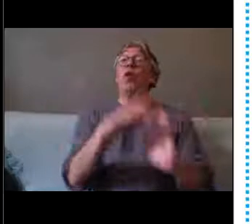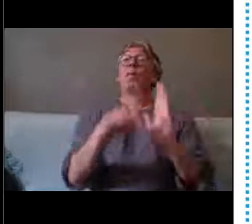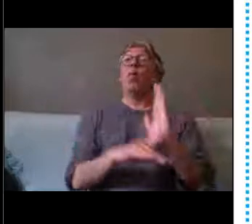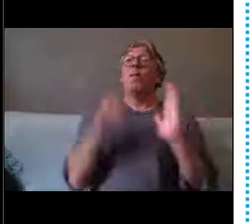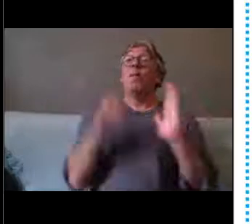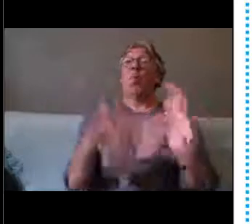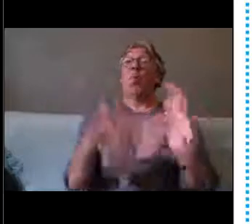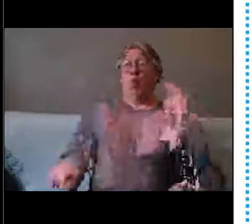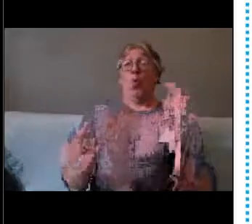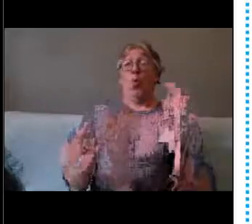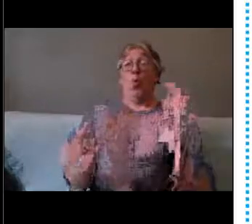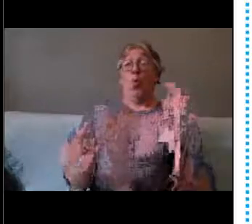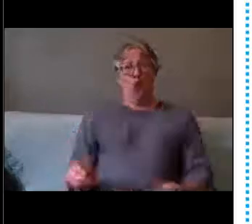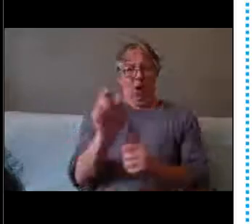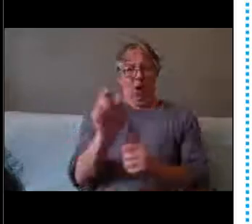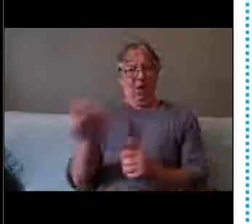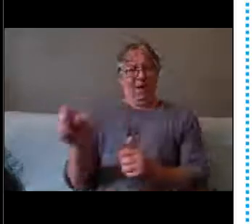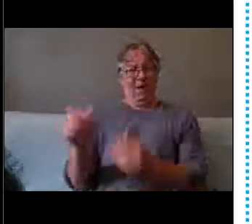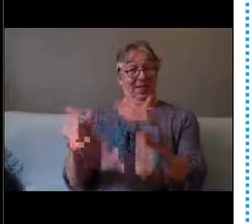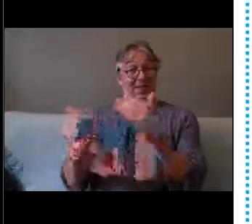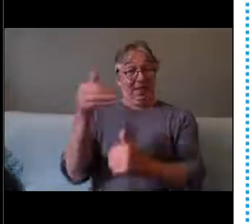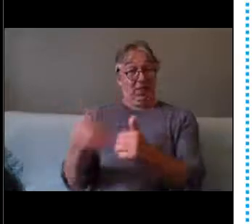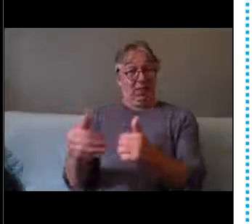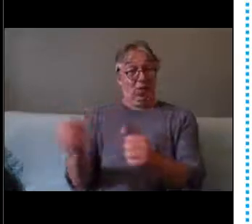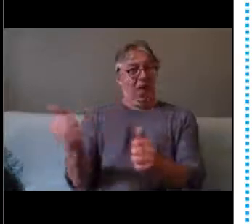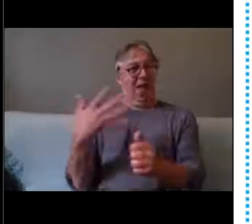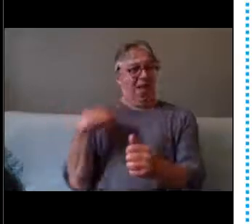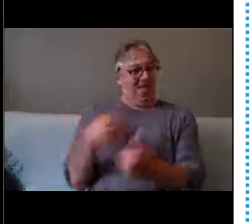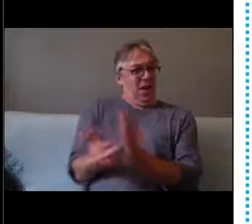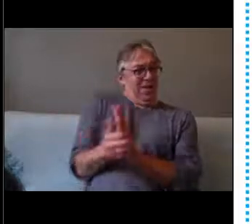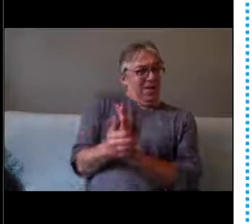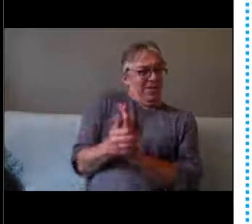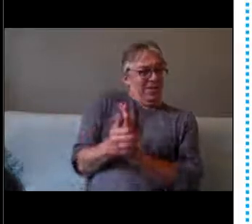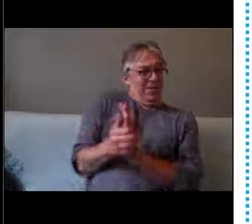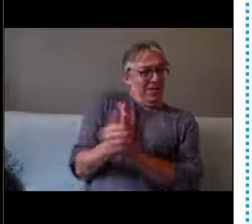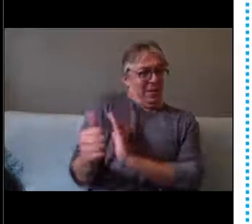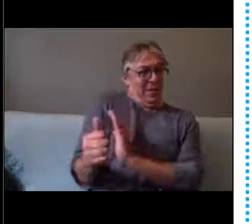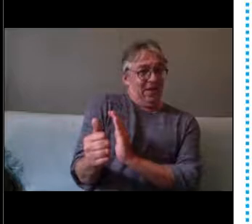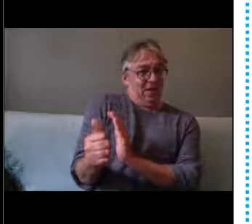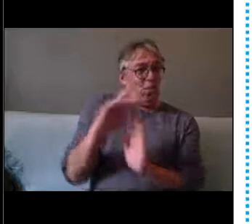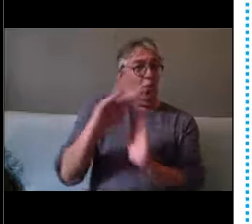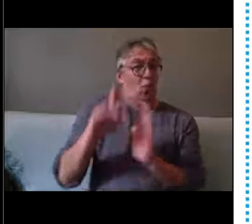basically a programme or initiative that aims at bringing